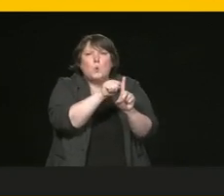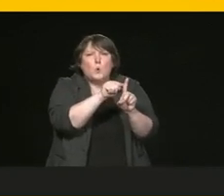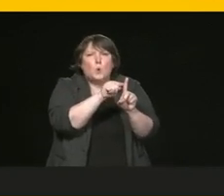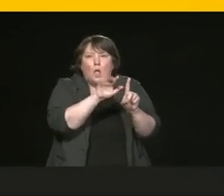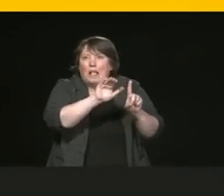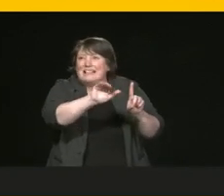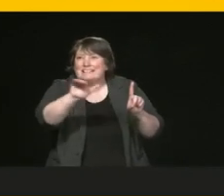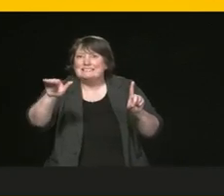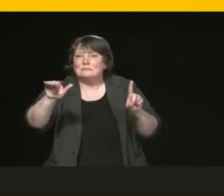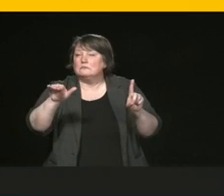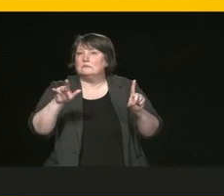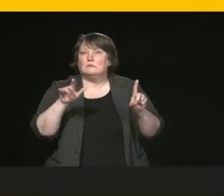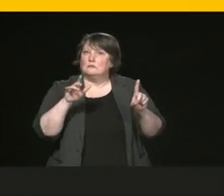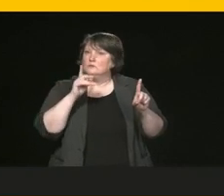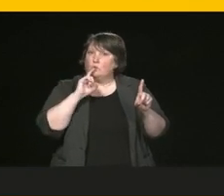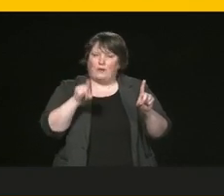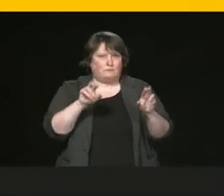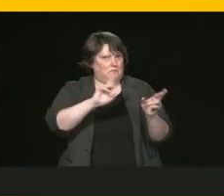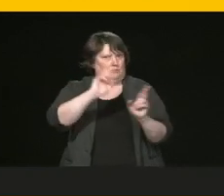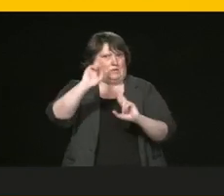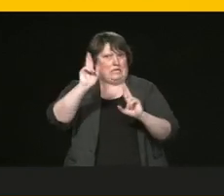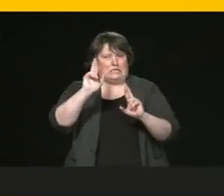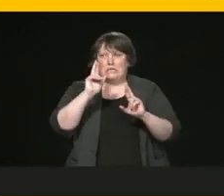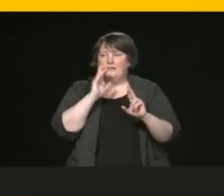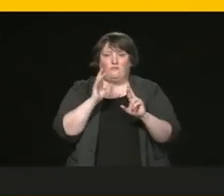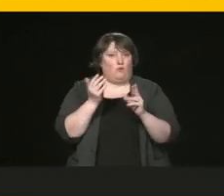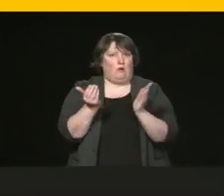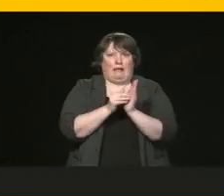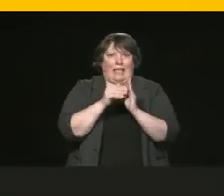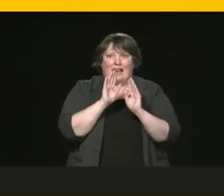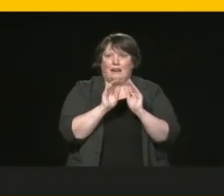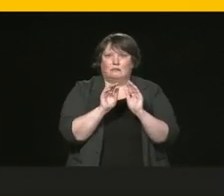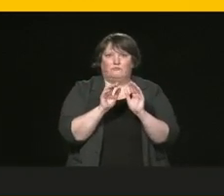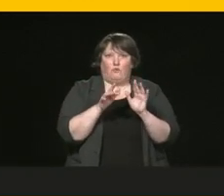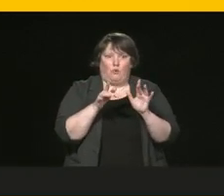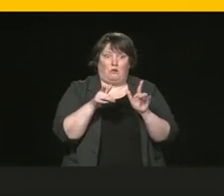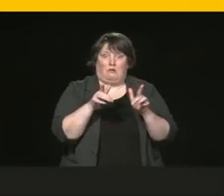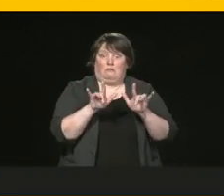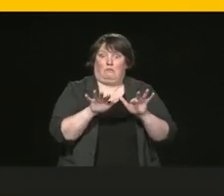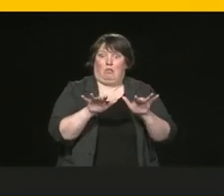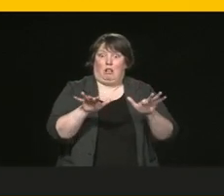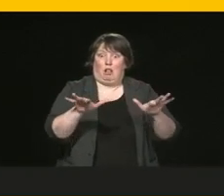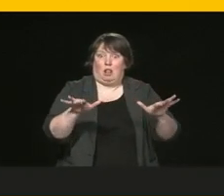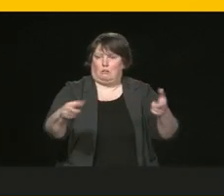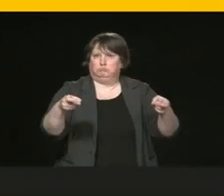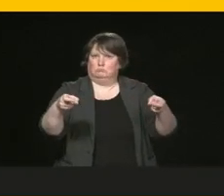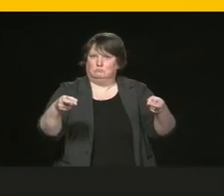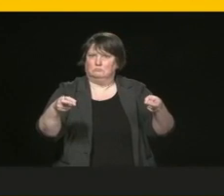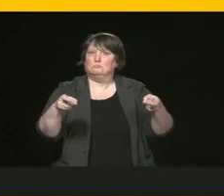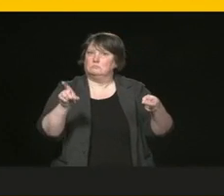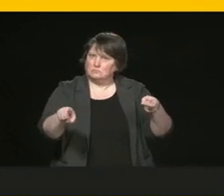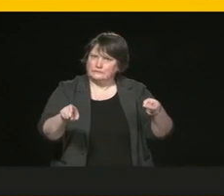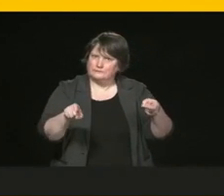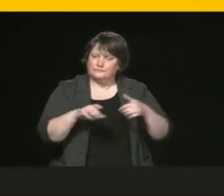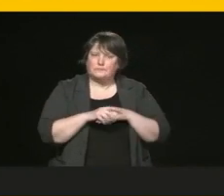WE HAVE TO BE EXTREMELY QUICK ABOUT RESPONDING TO ANY FUTURE